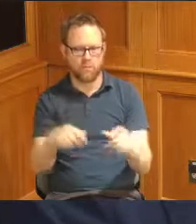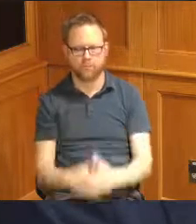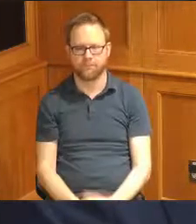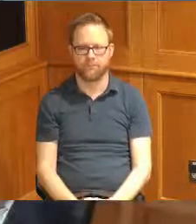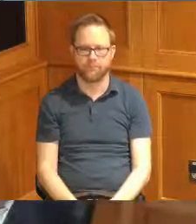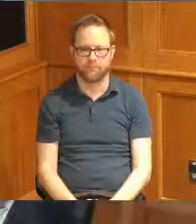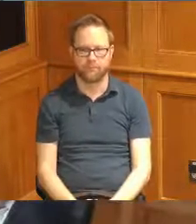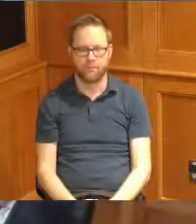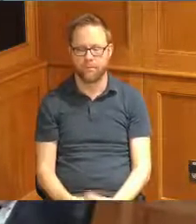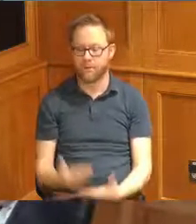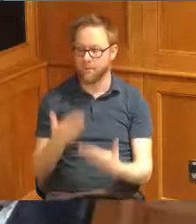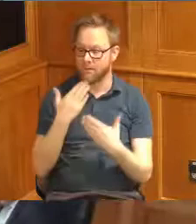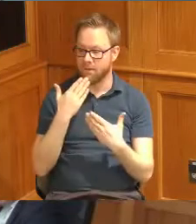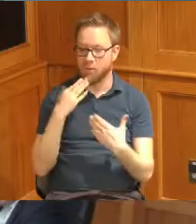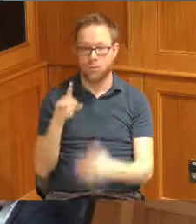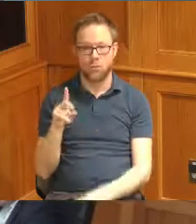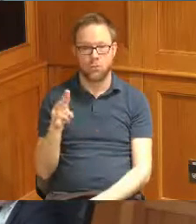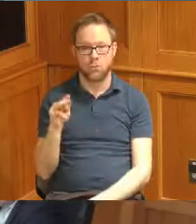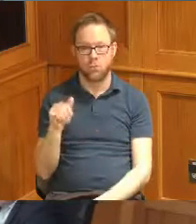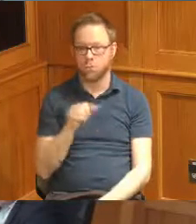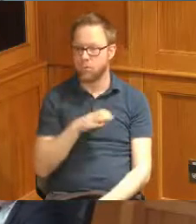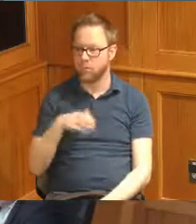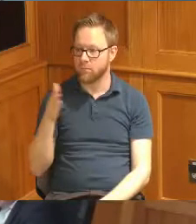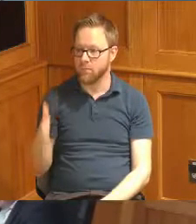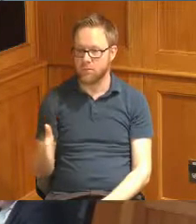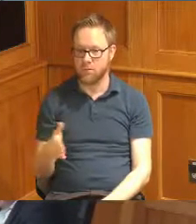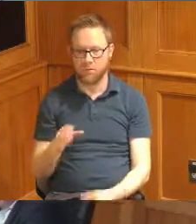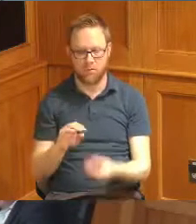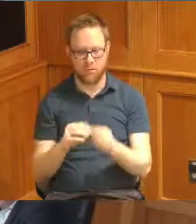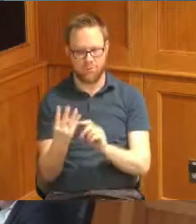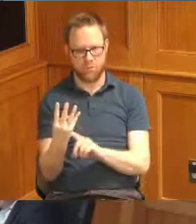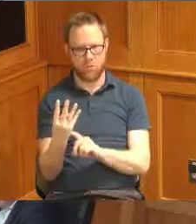thank you Commissioner Dumas thank you Madam chair item four I was wondering about